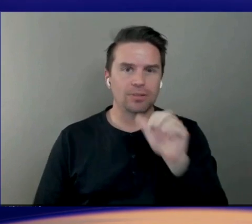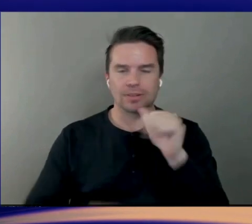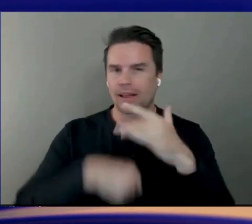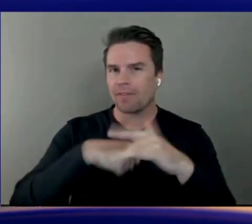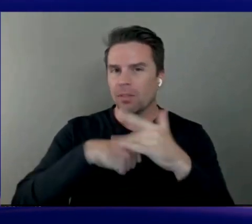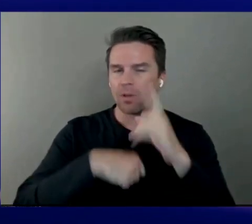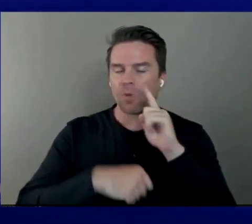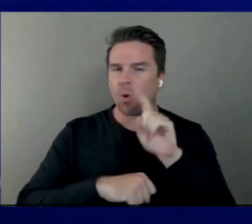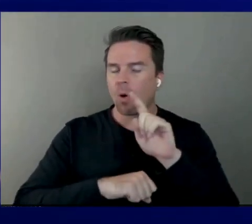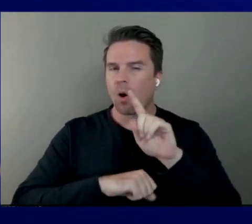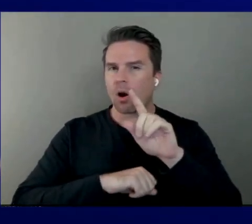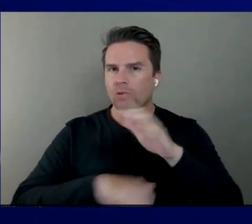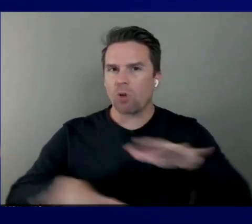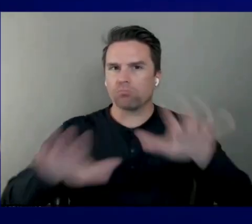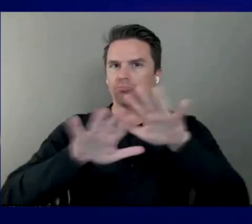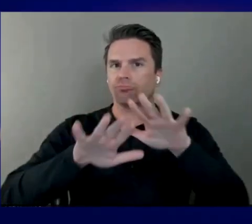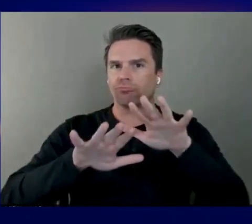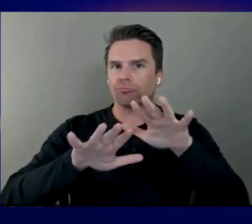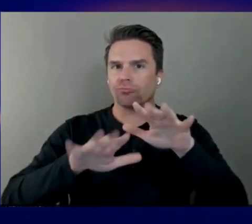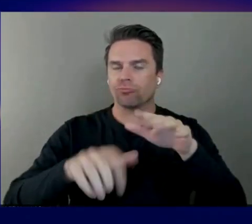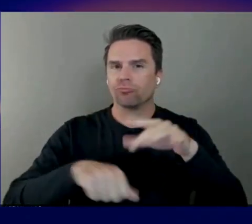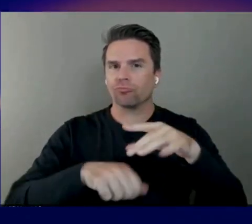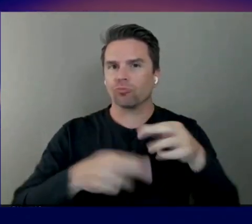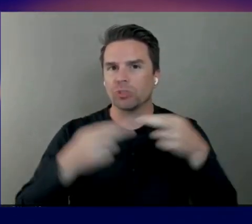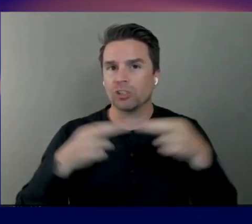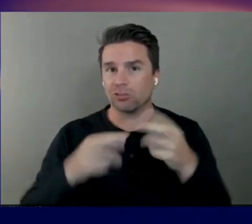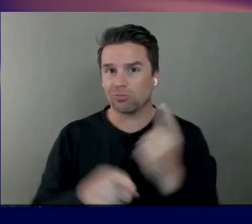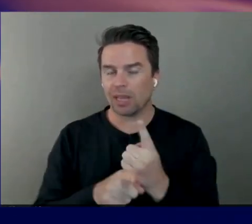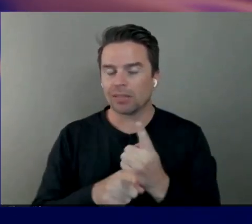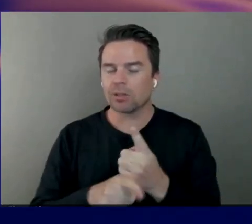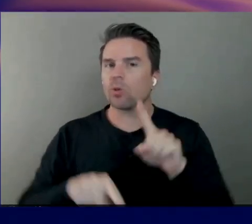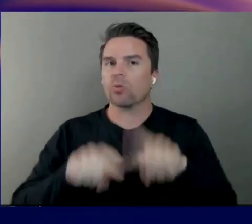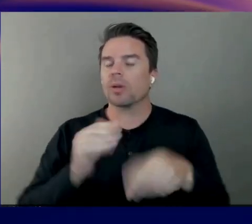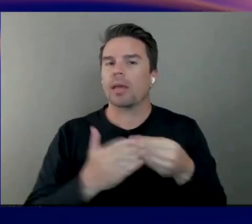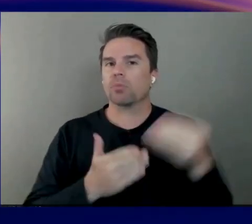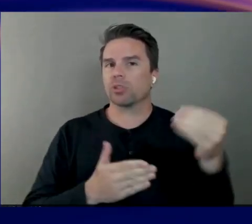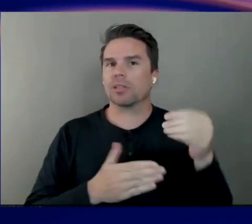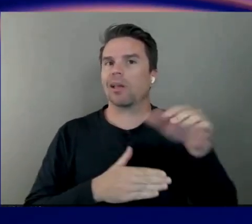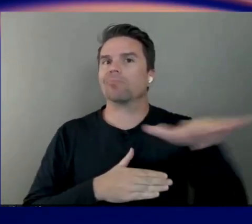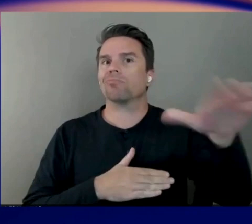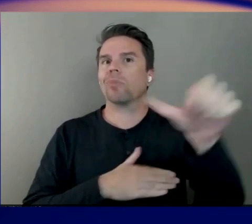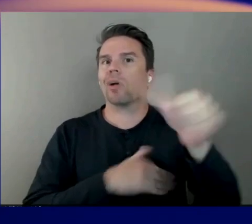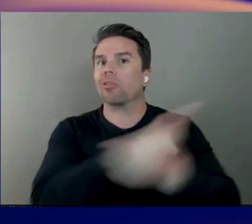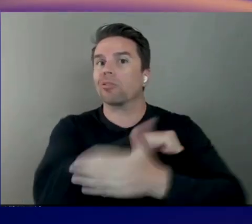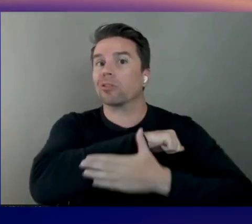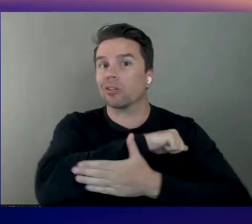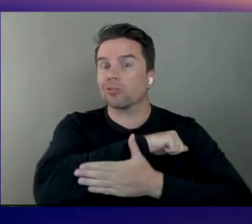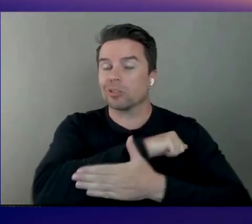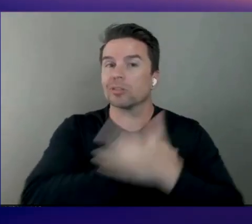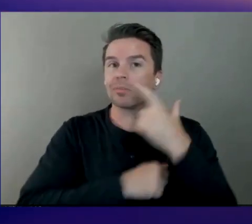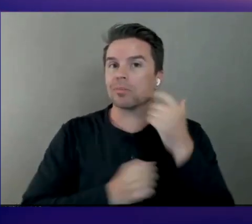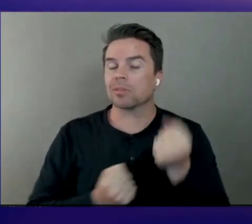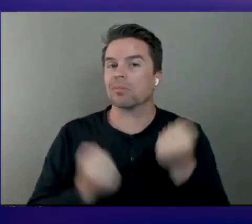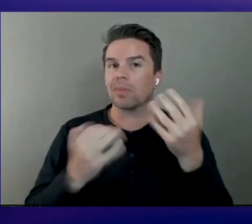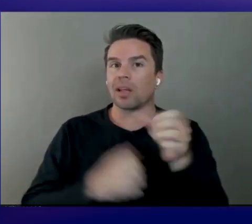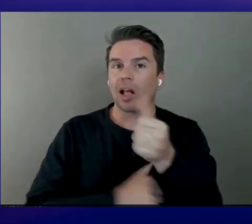So like we cannot purchase this from across the globe, right? Because of a lot of other, you know, compliance.